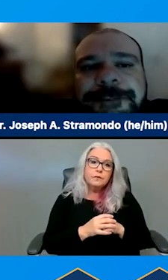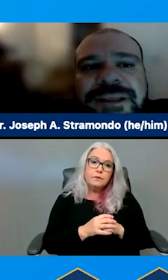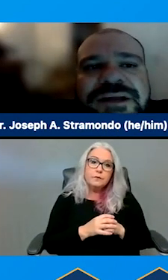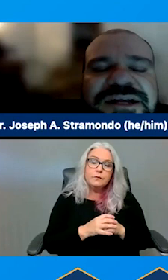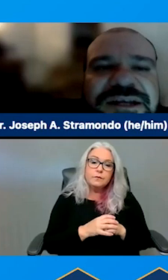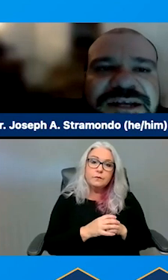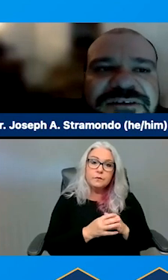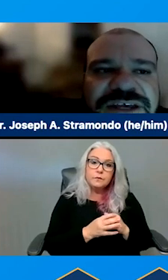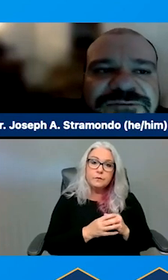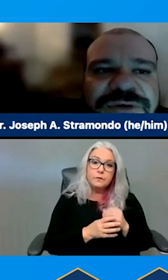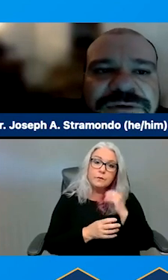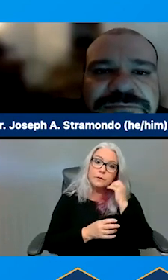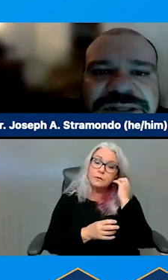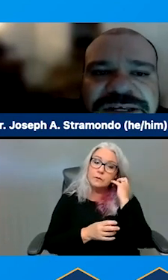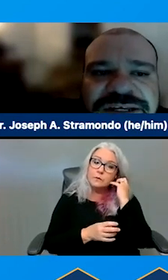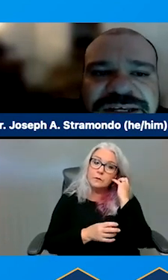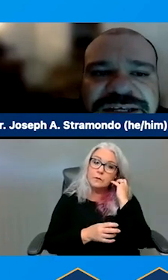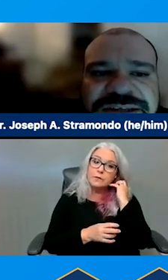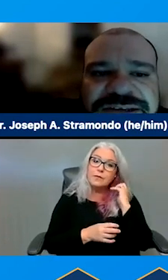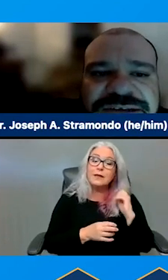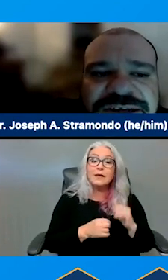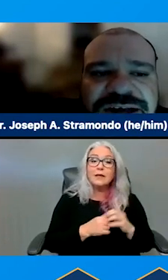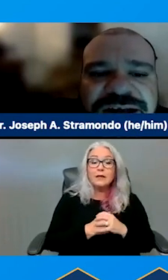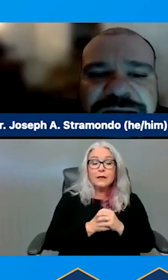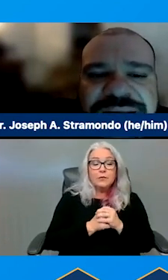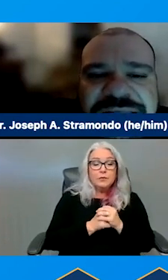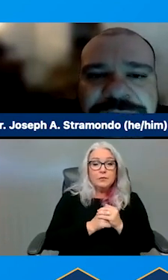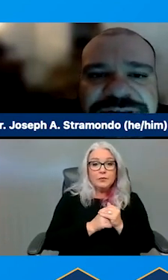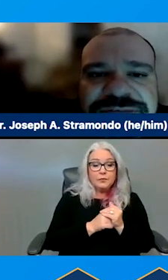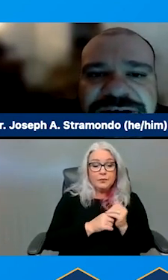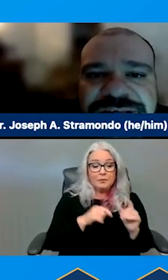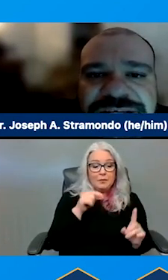setting. Okay. And so if vulnerability is a power